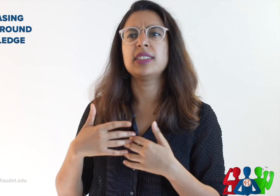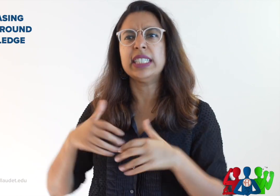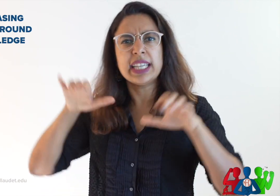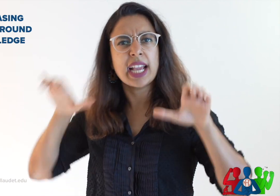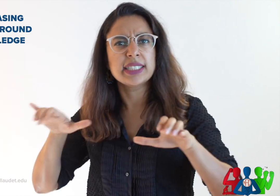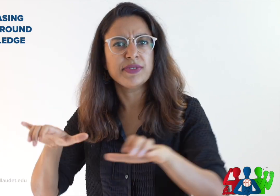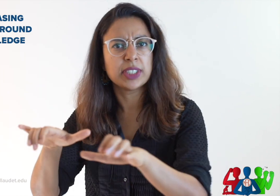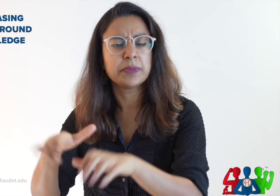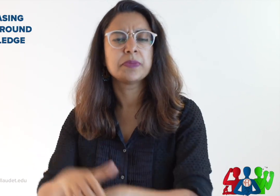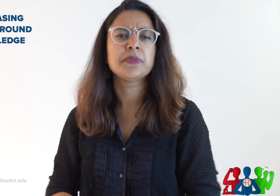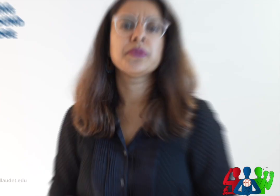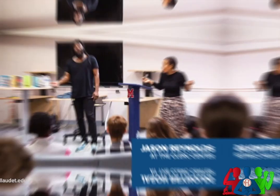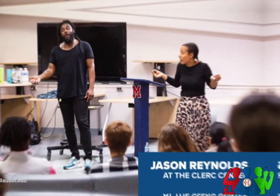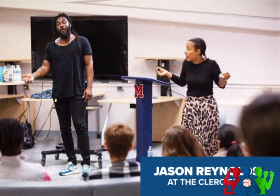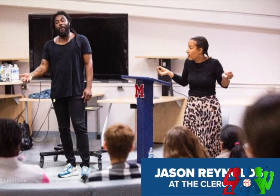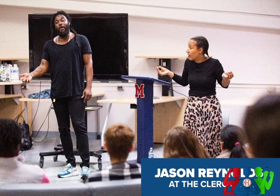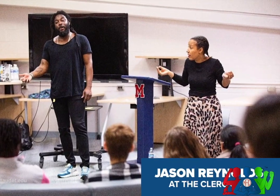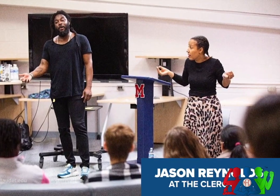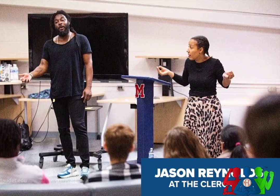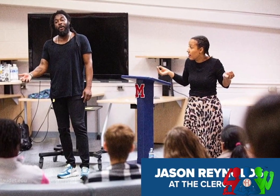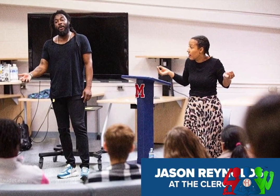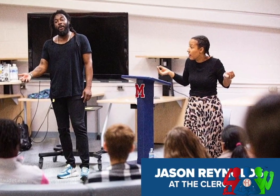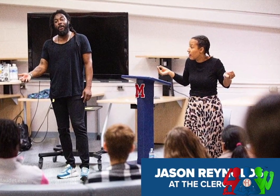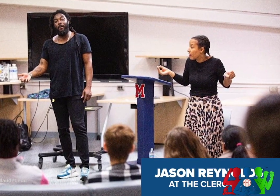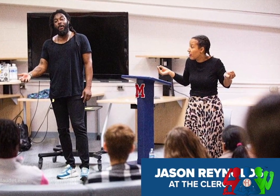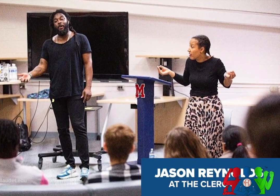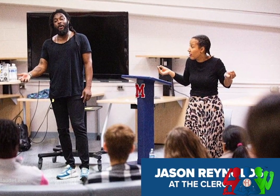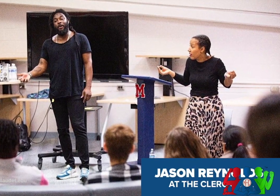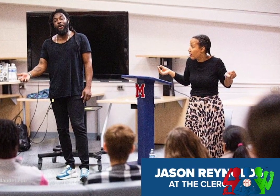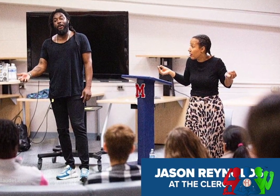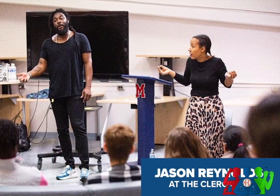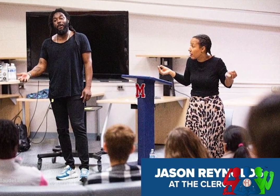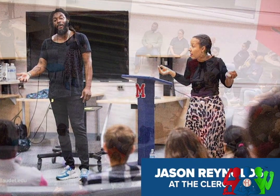a black artist who has focused on police brutality, Jason Reynolds.